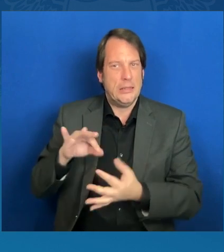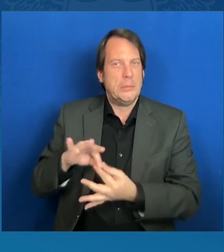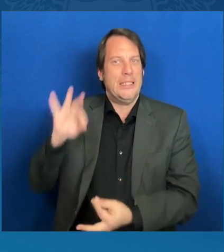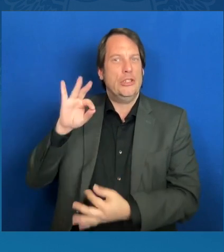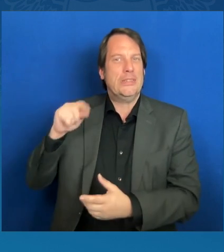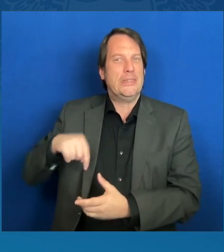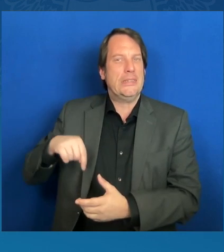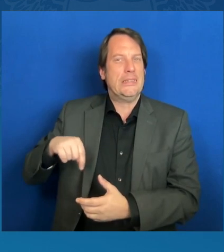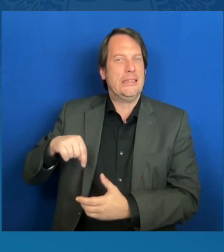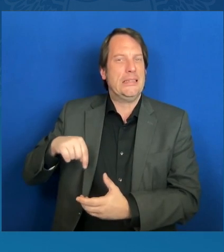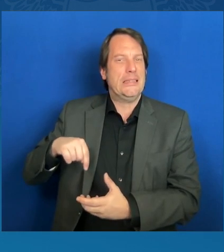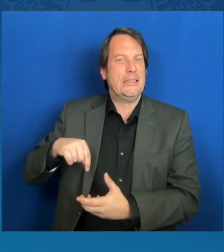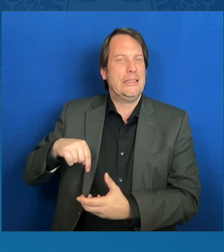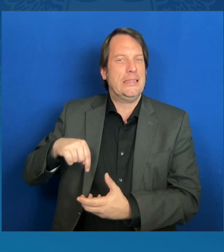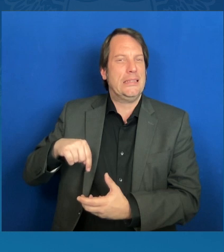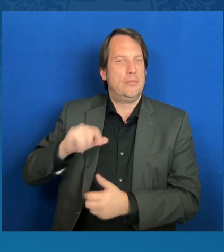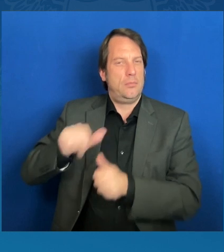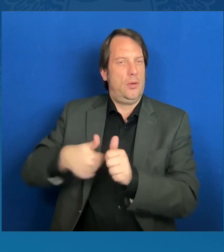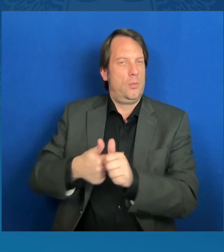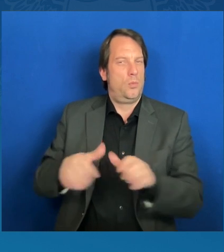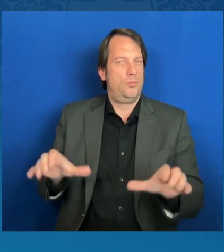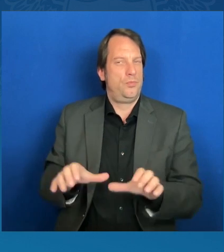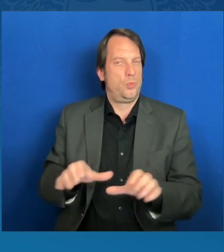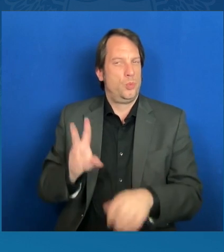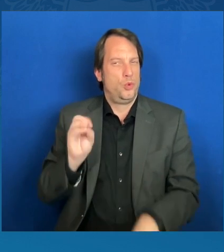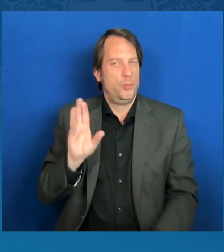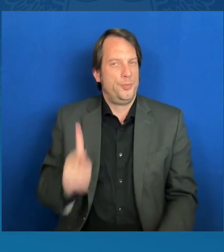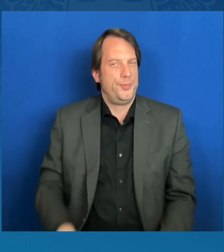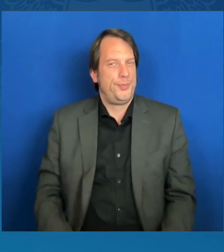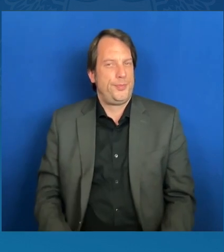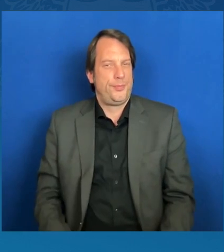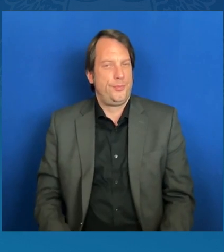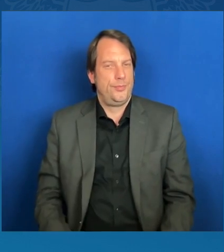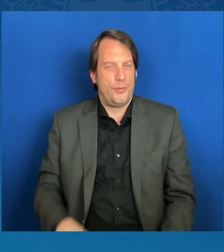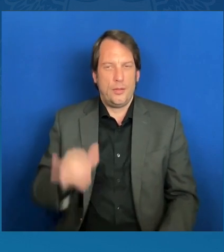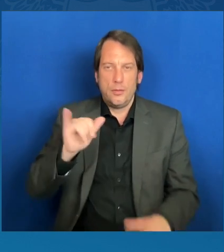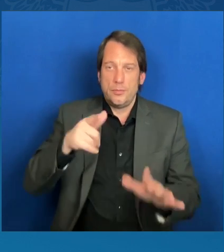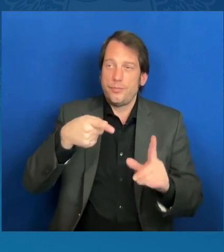It is the spirit of understanding that -- and I say this as a former prosecutor --